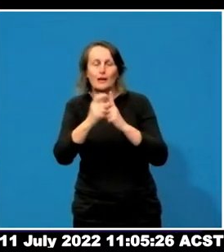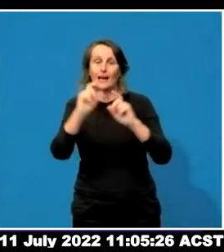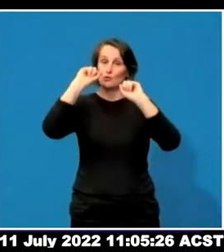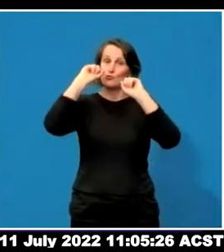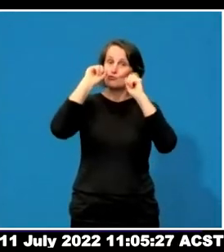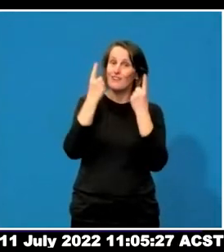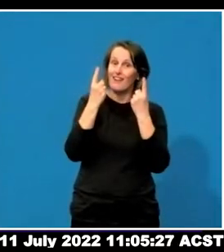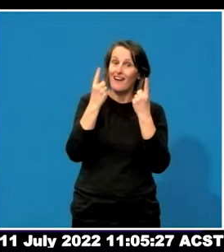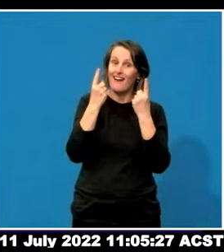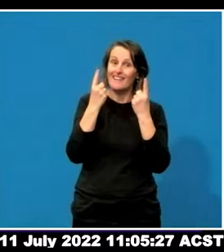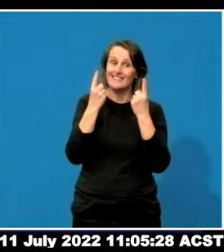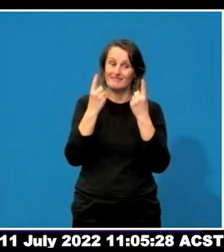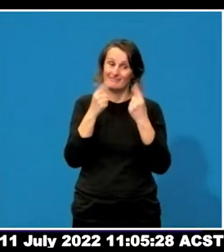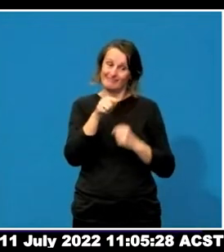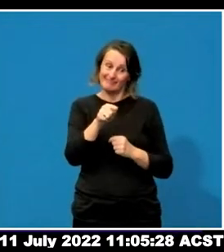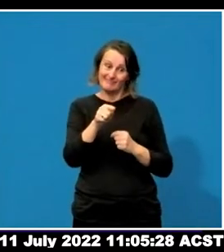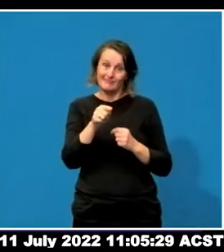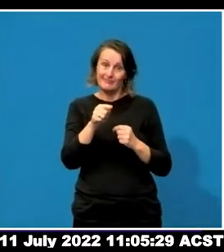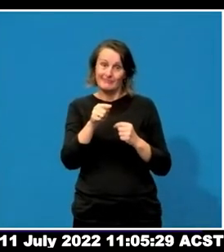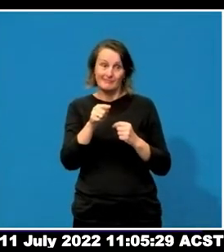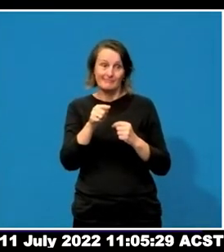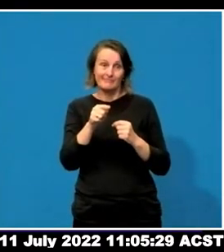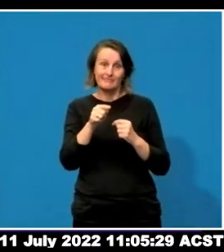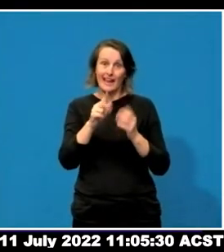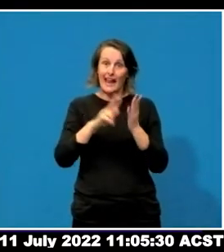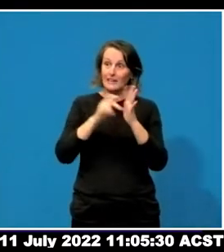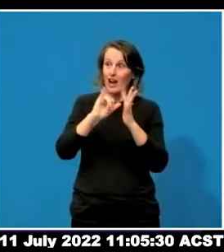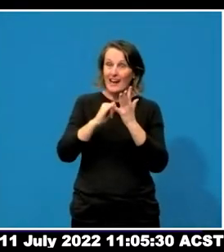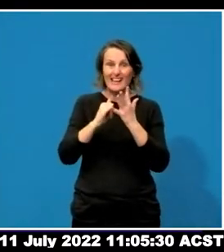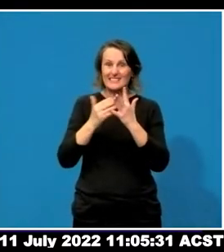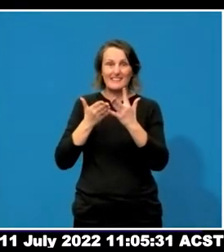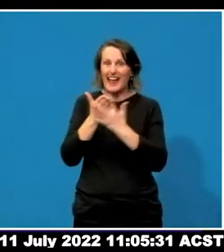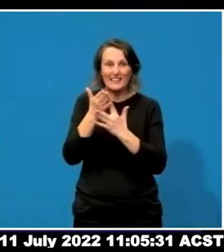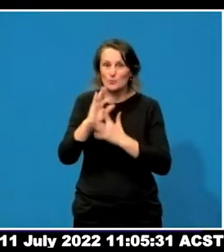access to the NDIS and those services by properly investing in building a local